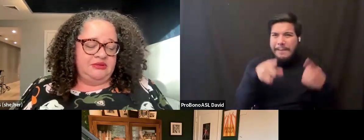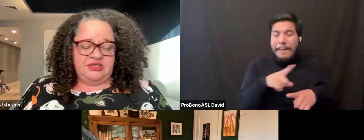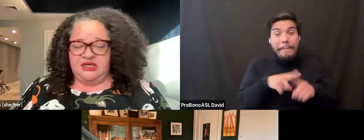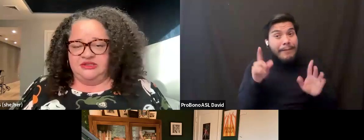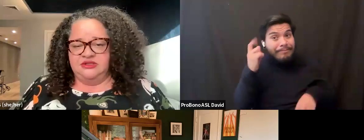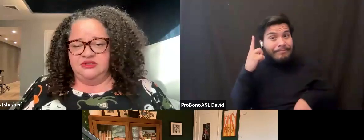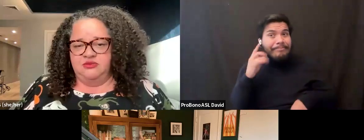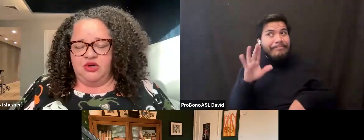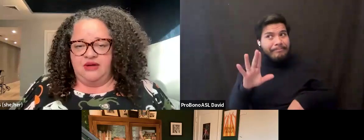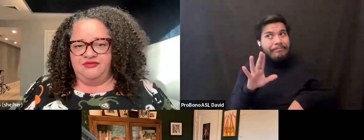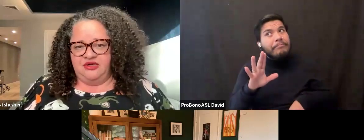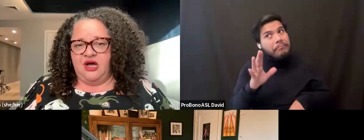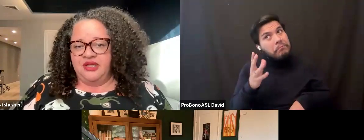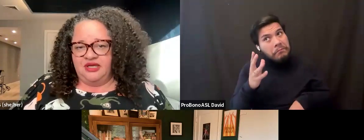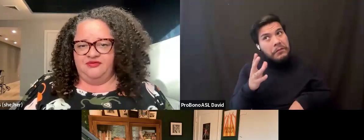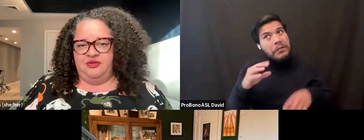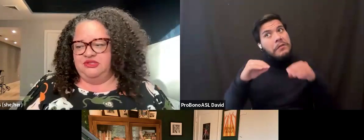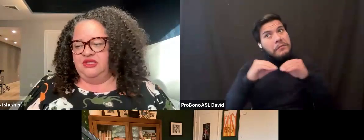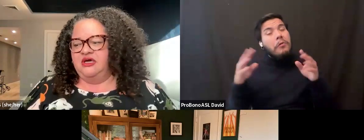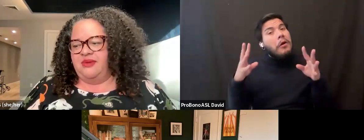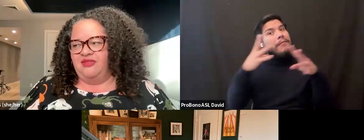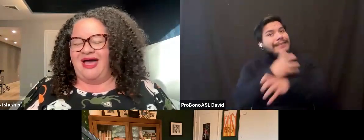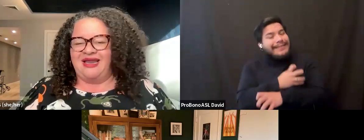I will say that it's certainly more complicated for people to think about that